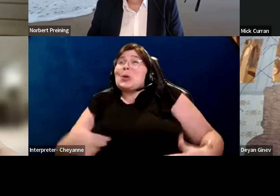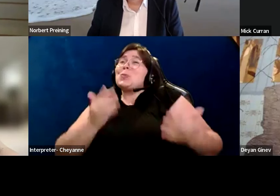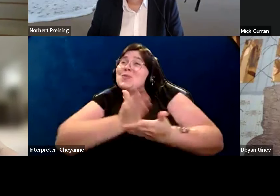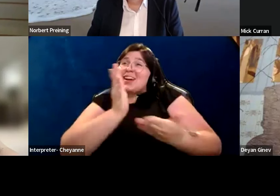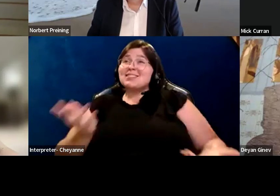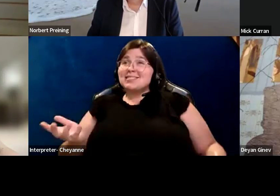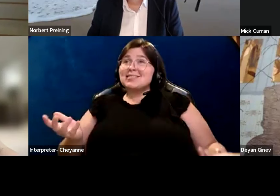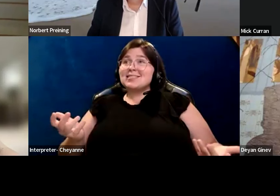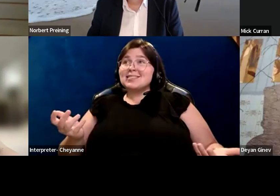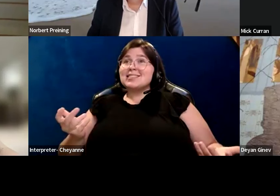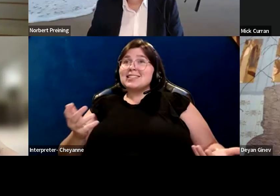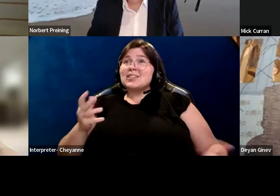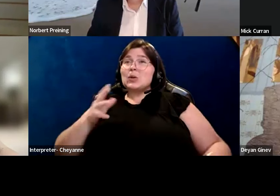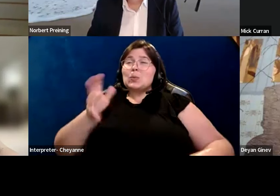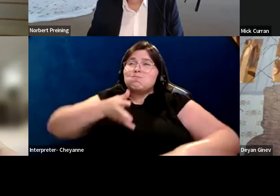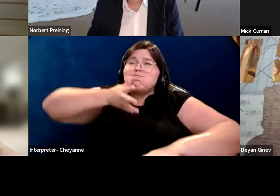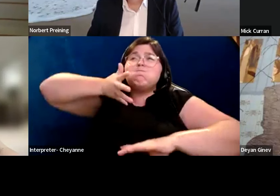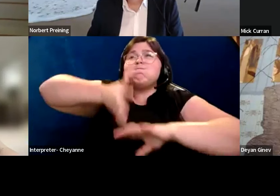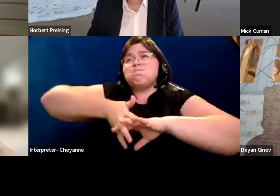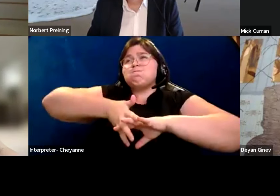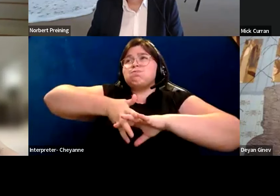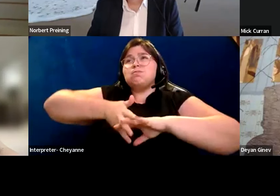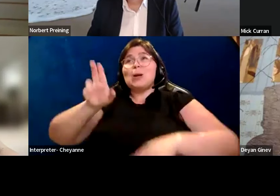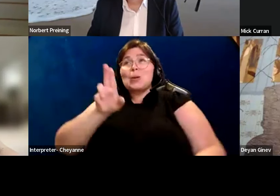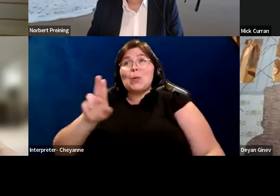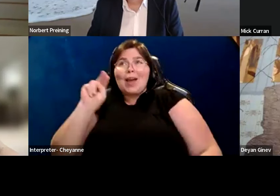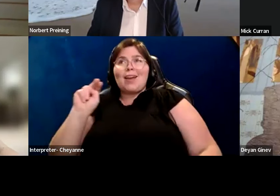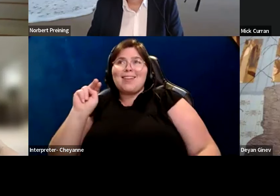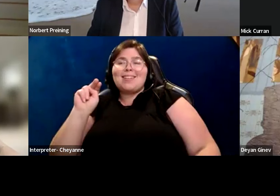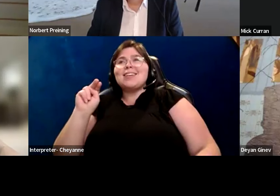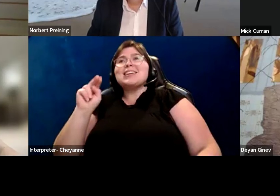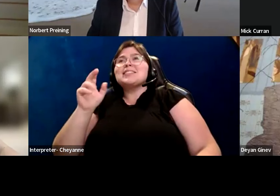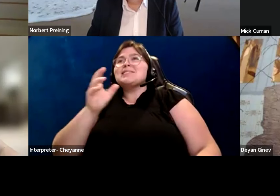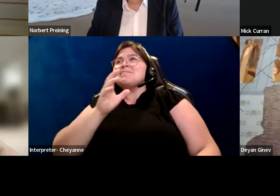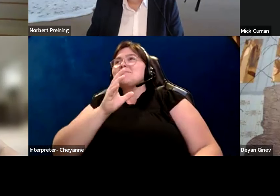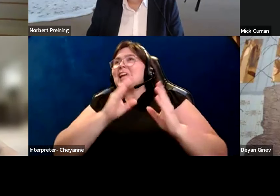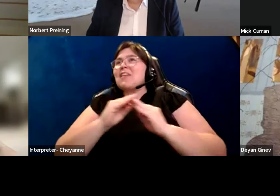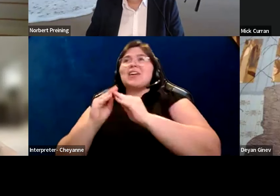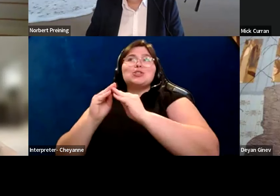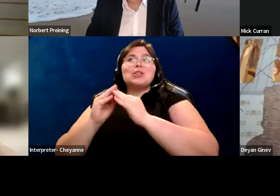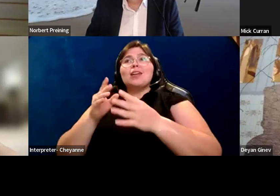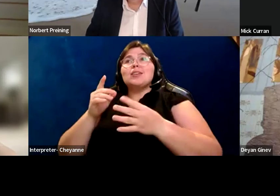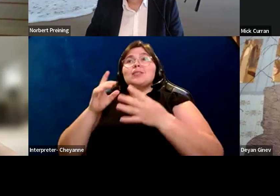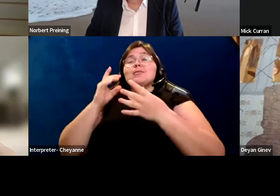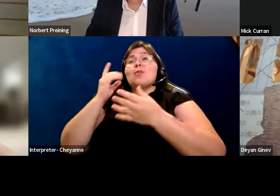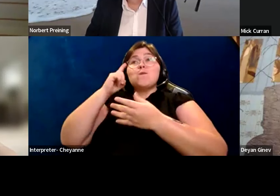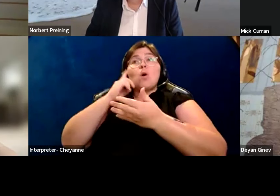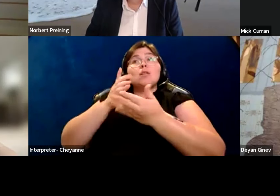It's enshrined in the UN Convention for the Rights of Persons with Disabilities.